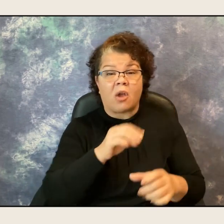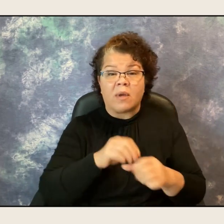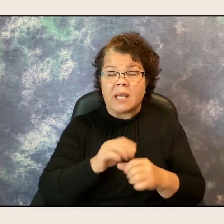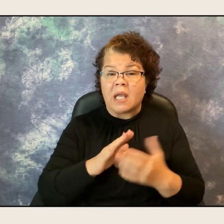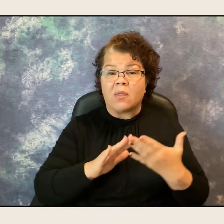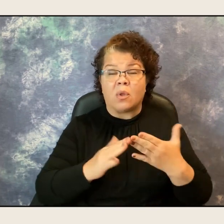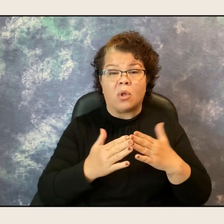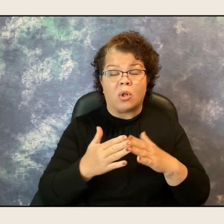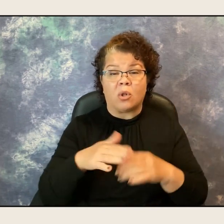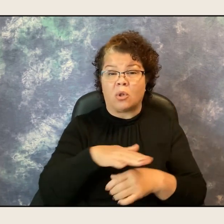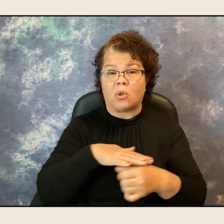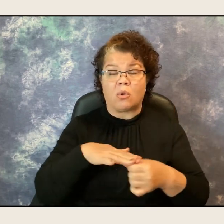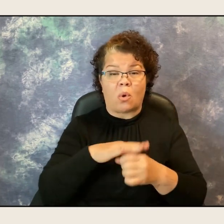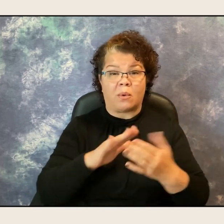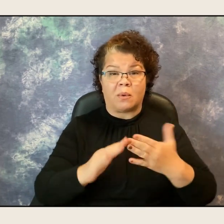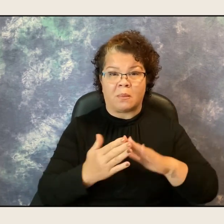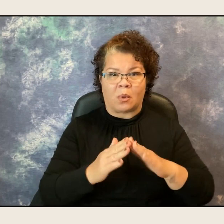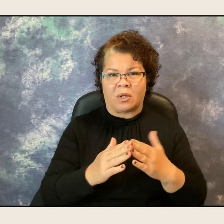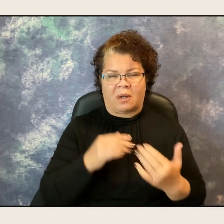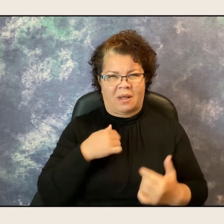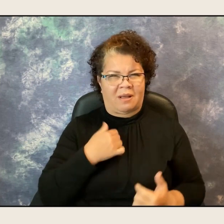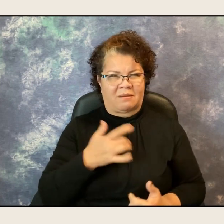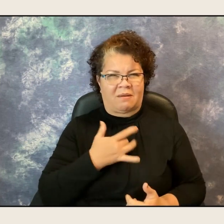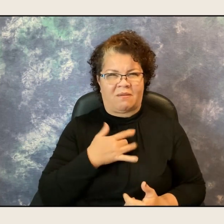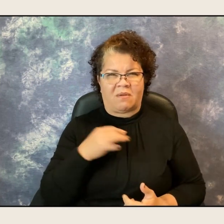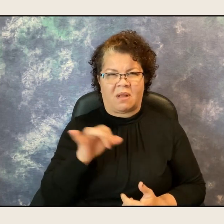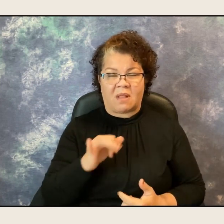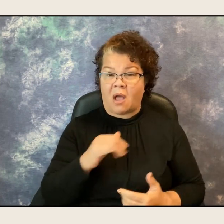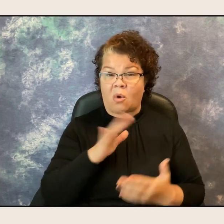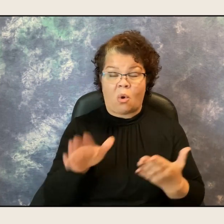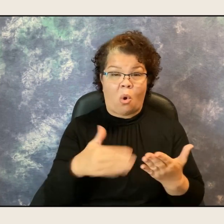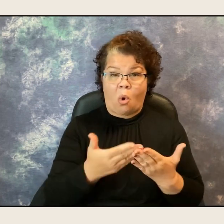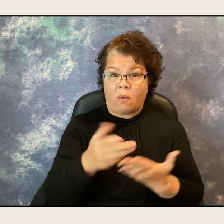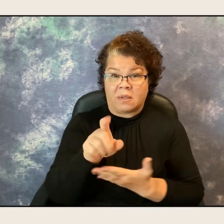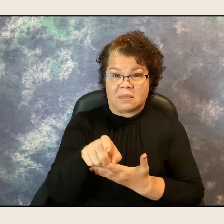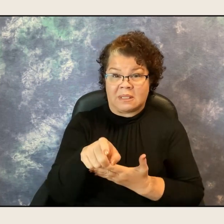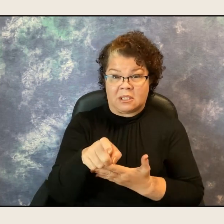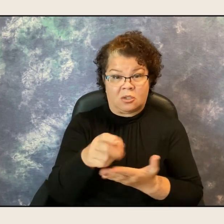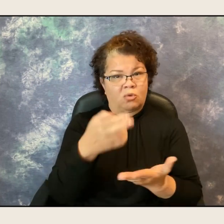I just think that all is needed is more resources in those areas, more funding,